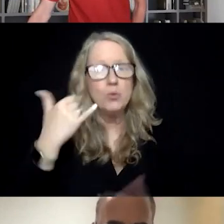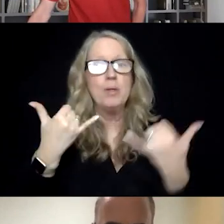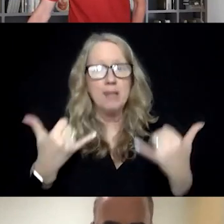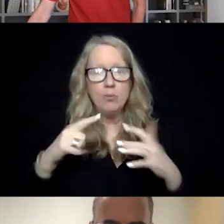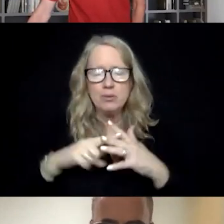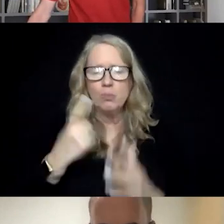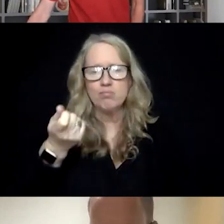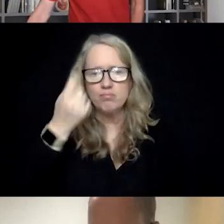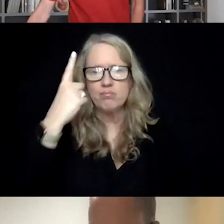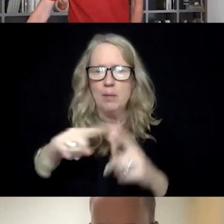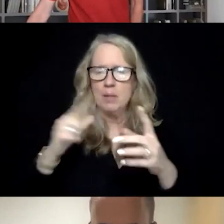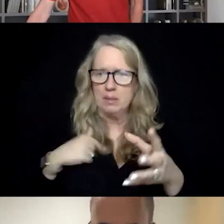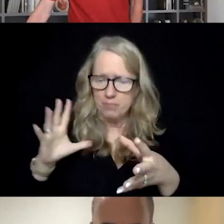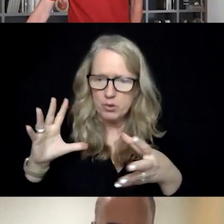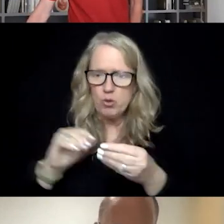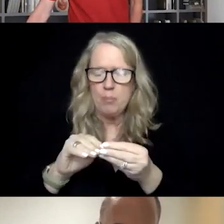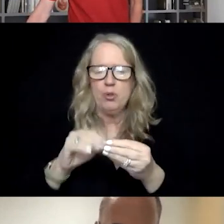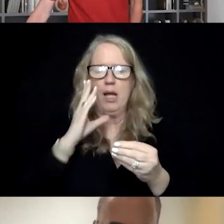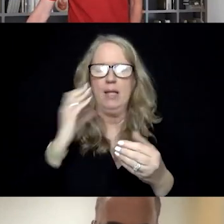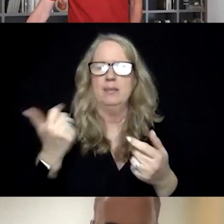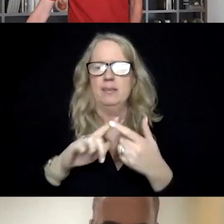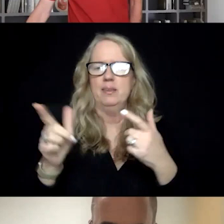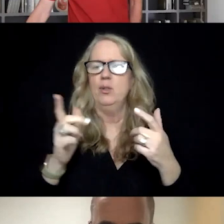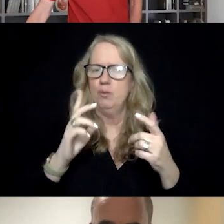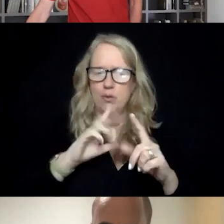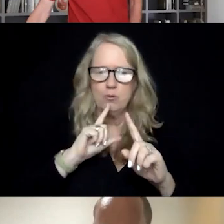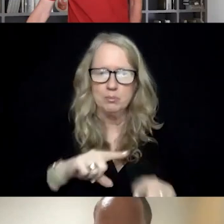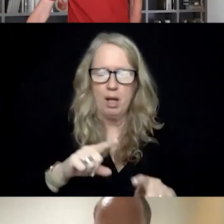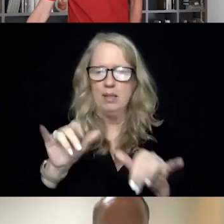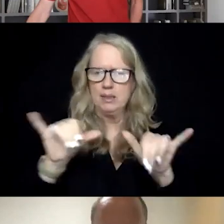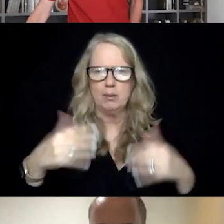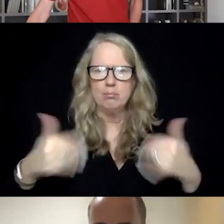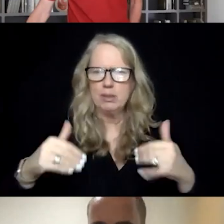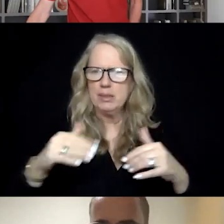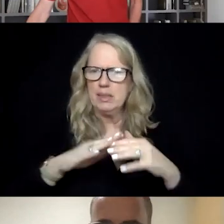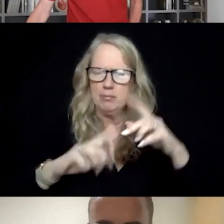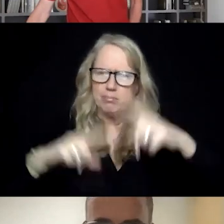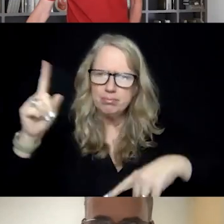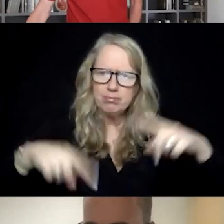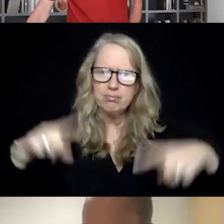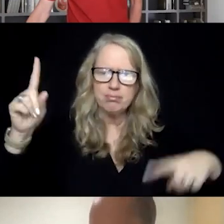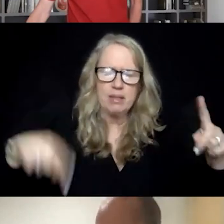COMPREHENSIVE SYSTEM HAS SO MANY COMPONENTS TO IT. I HAVE BEEN